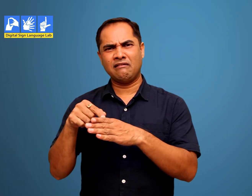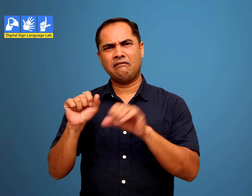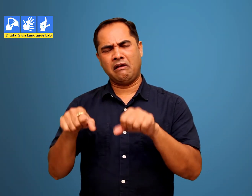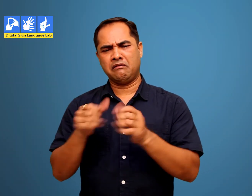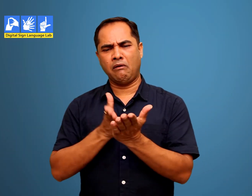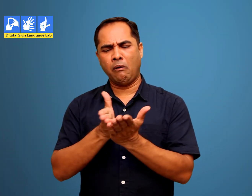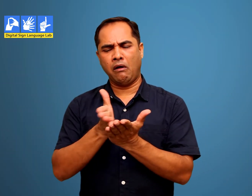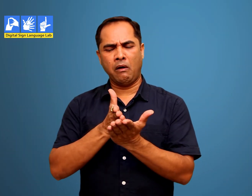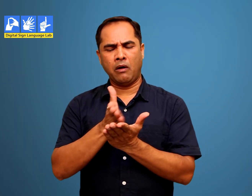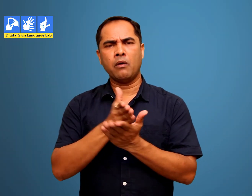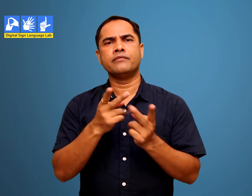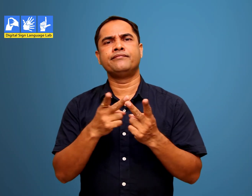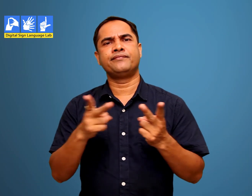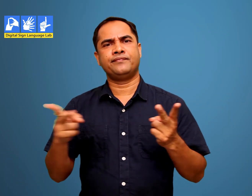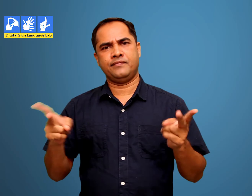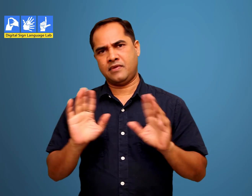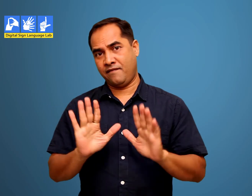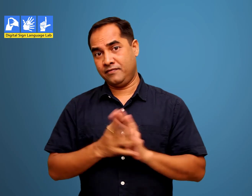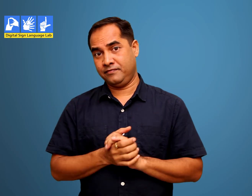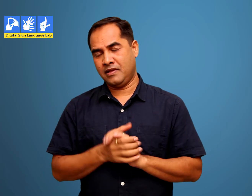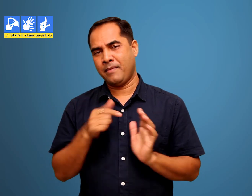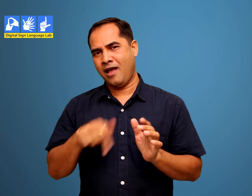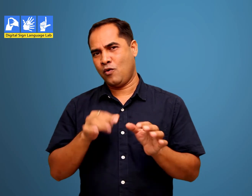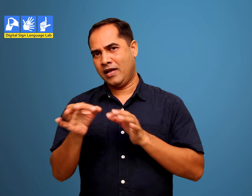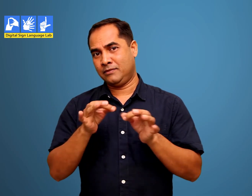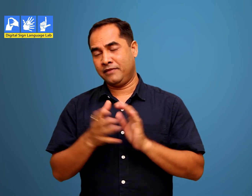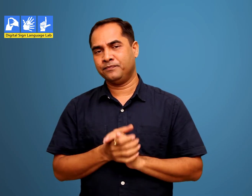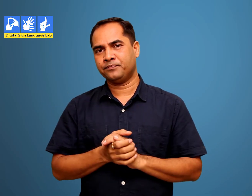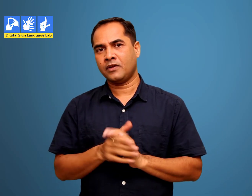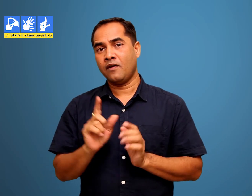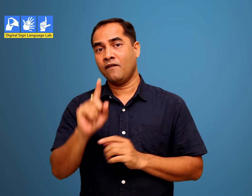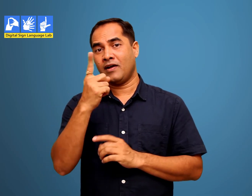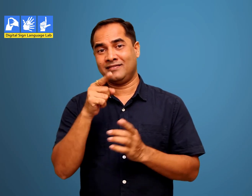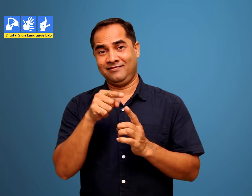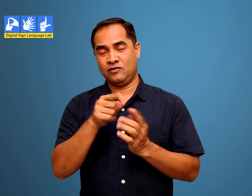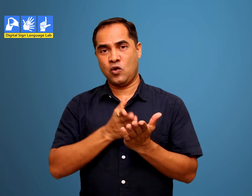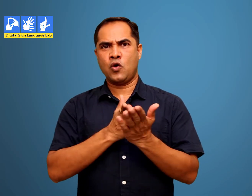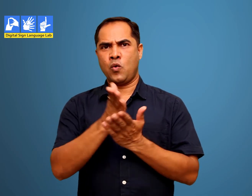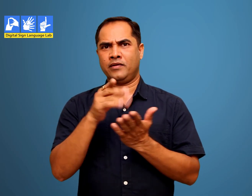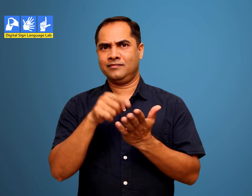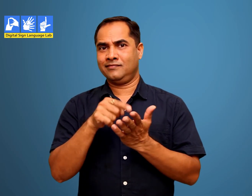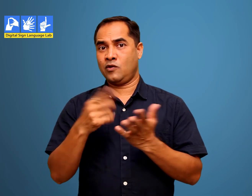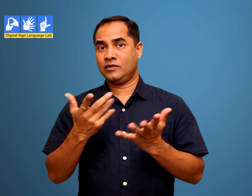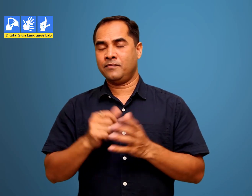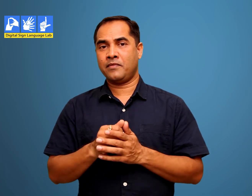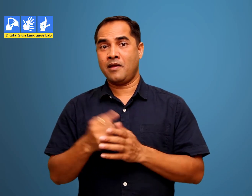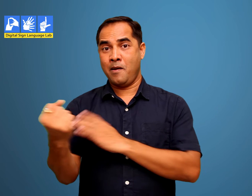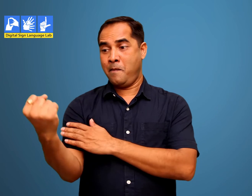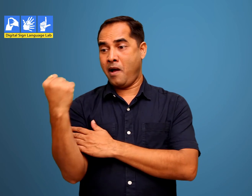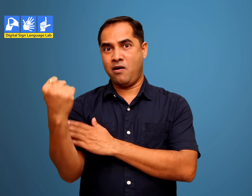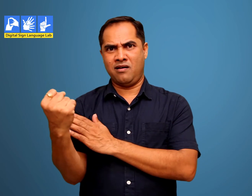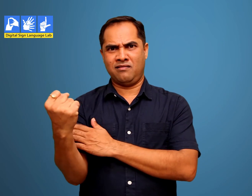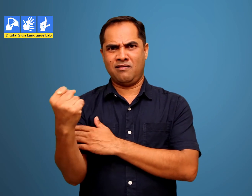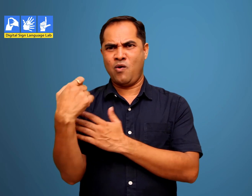different ways. In the first way, power can be shared among the different organs